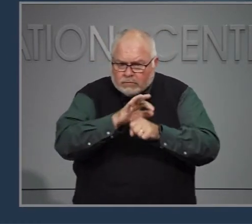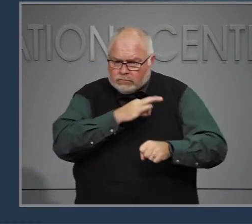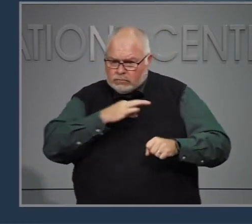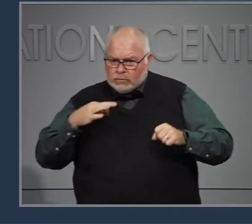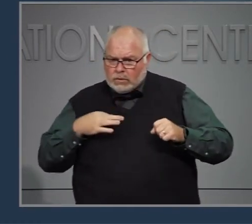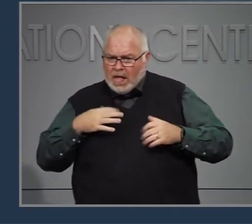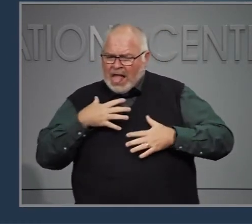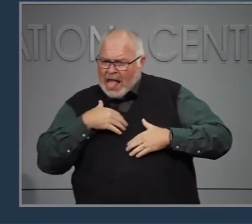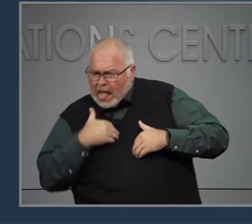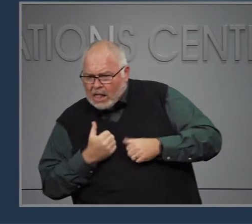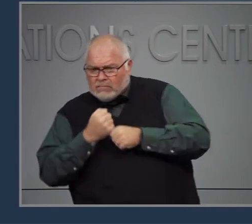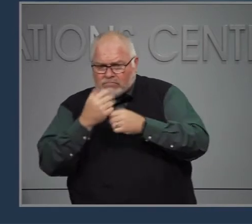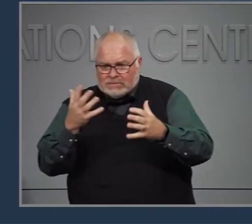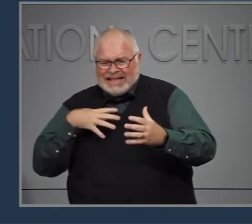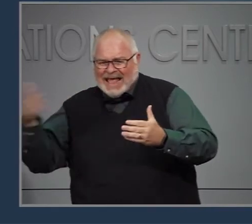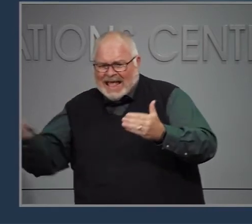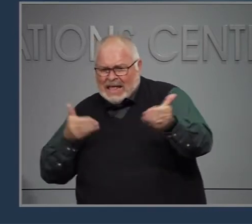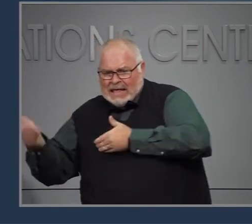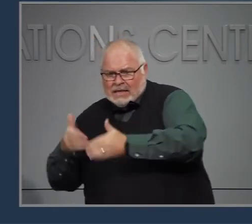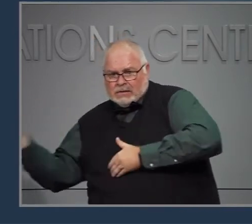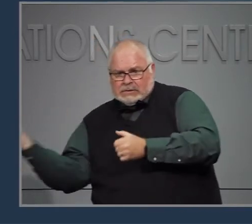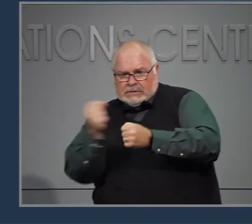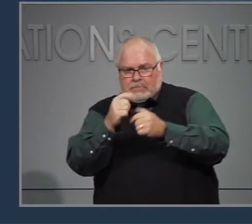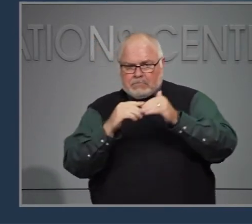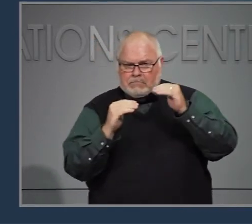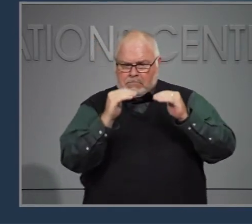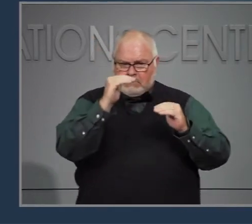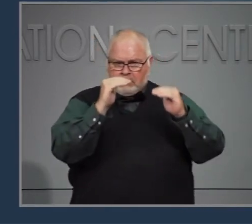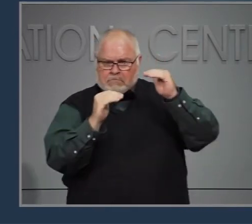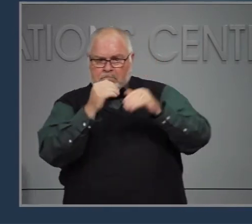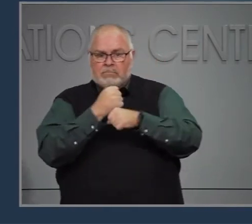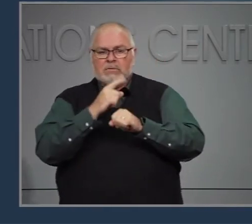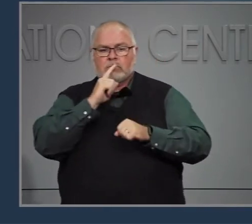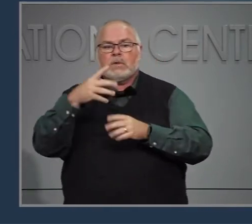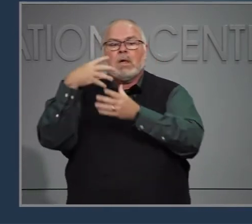AND OFFERING RECIPROCITY FOR OUT OF STATE NURSING AIDES.